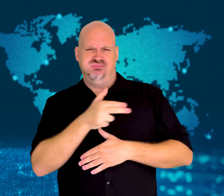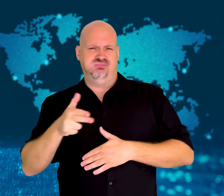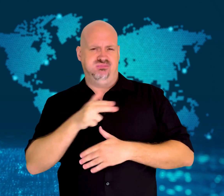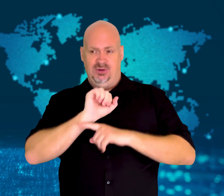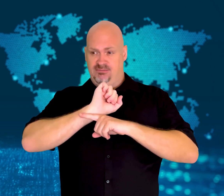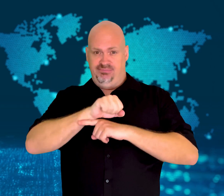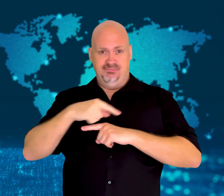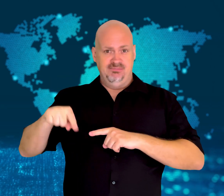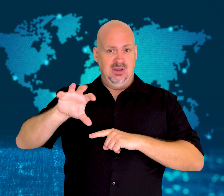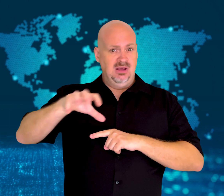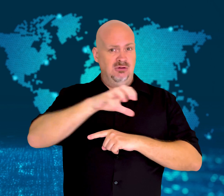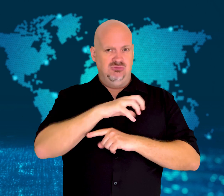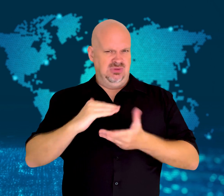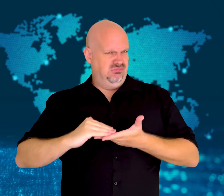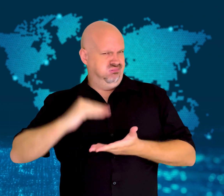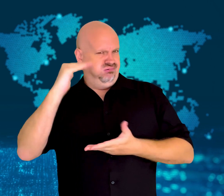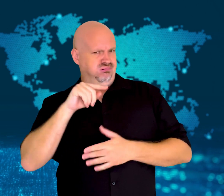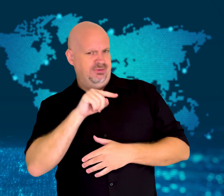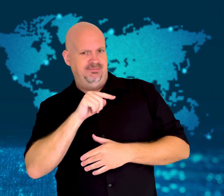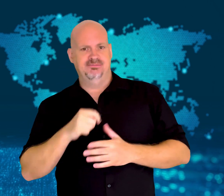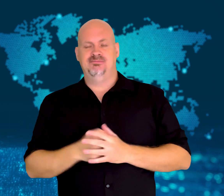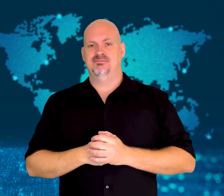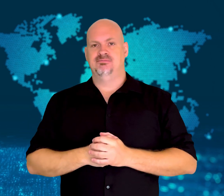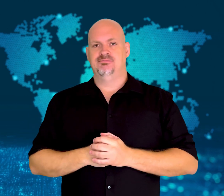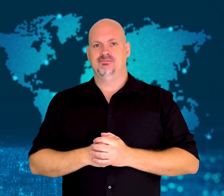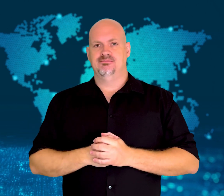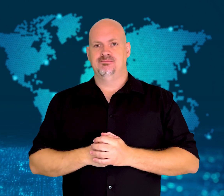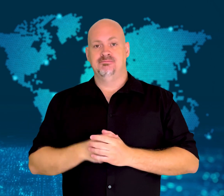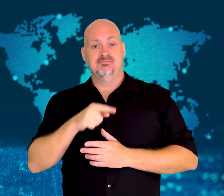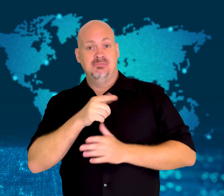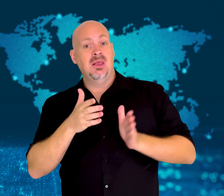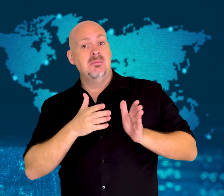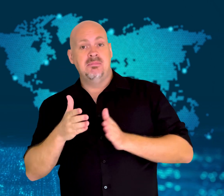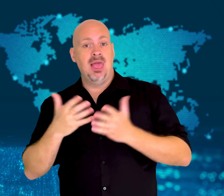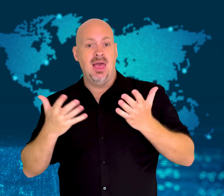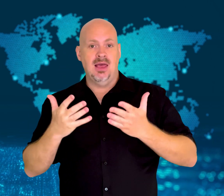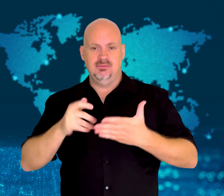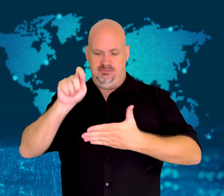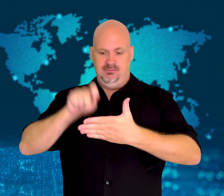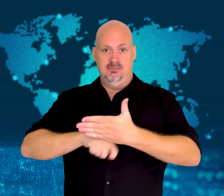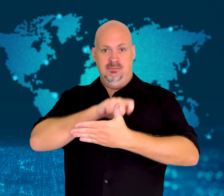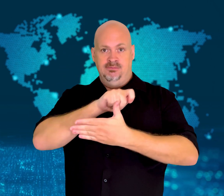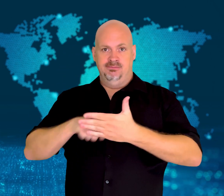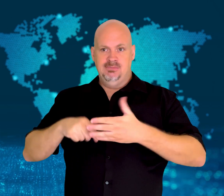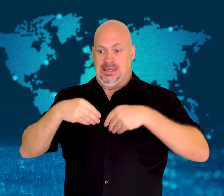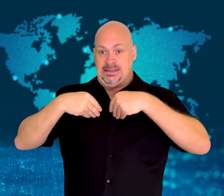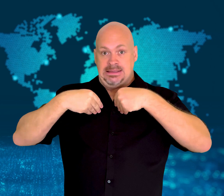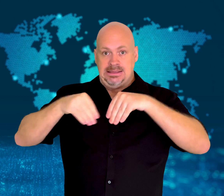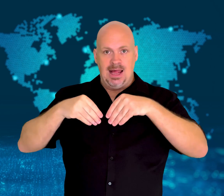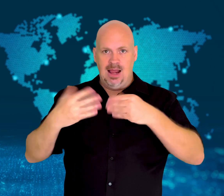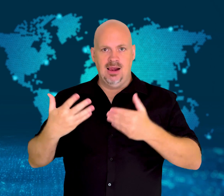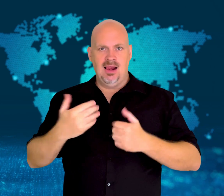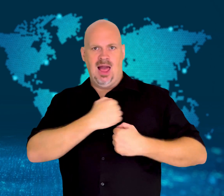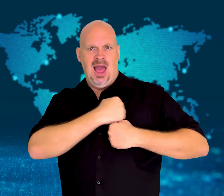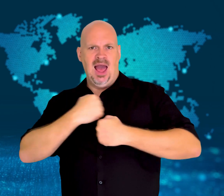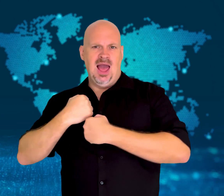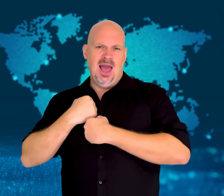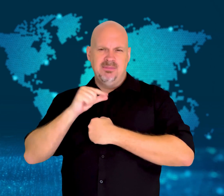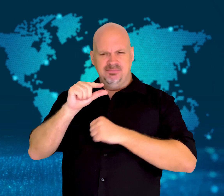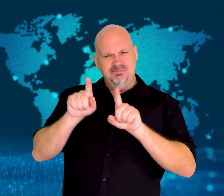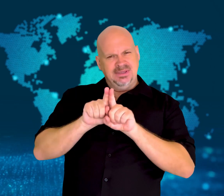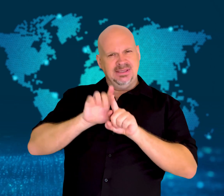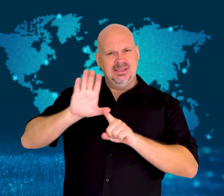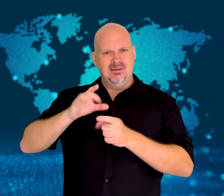The country also plans to ban sale and use of some 1,500 models of